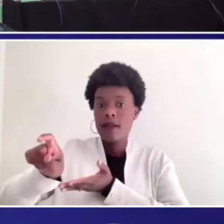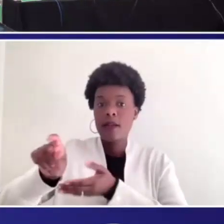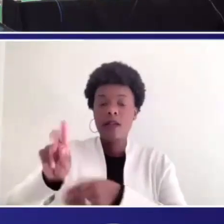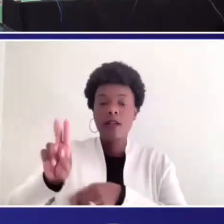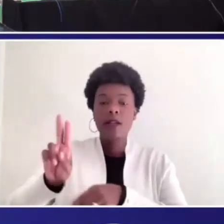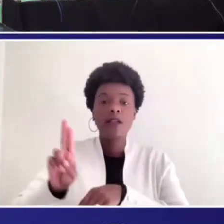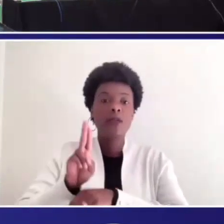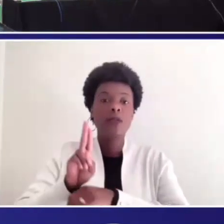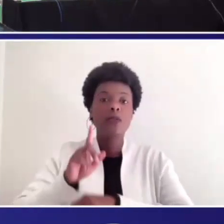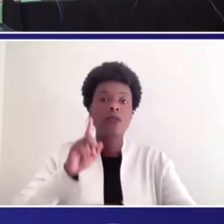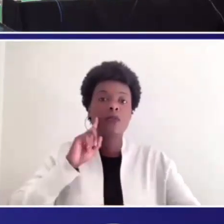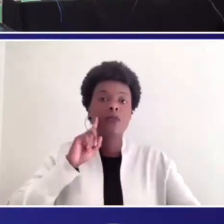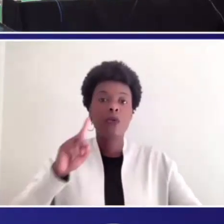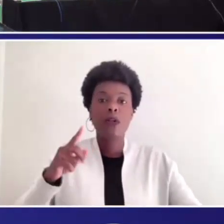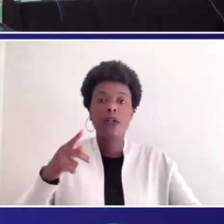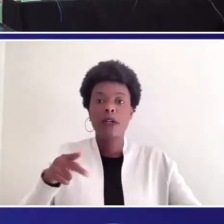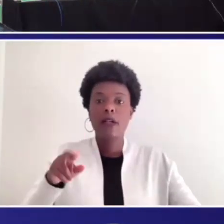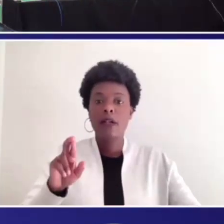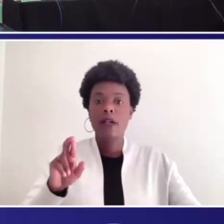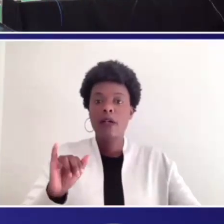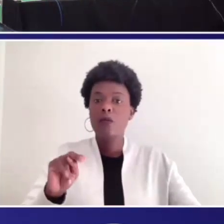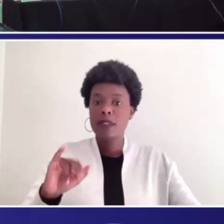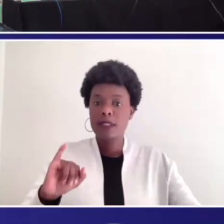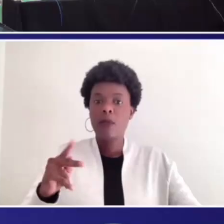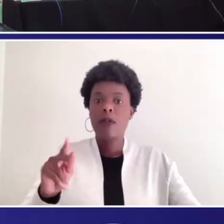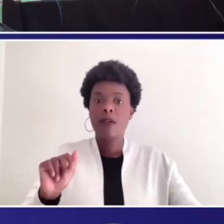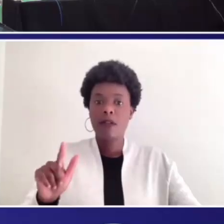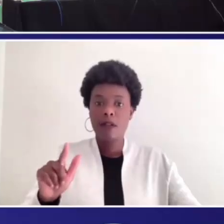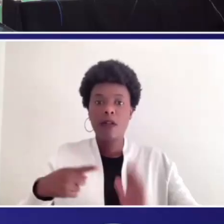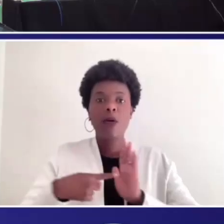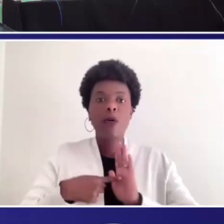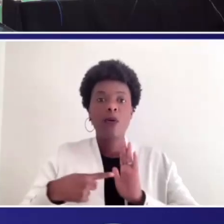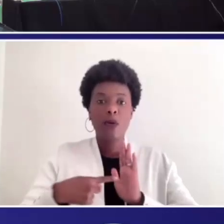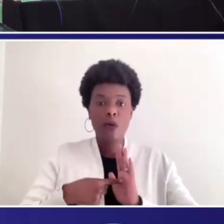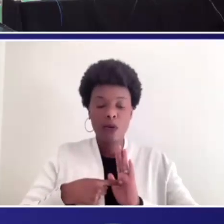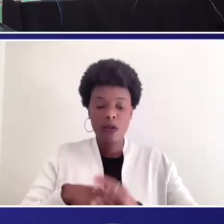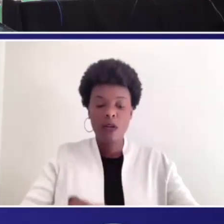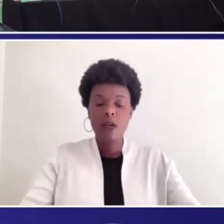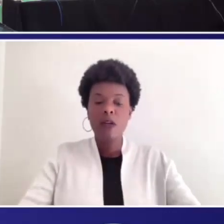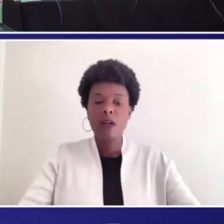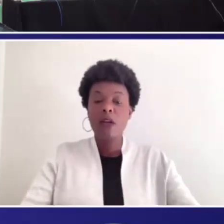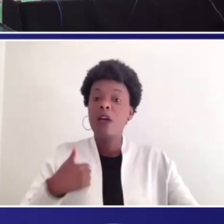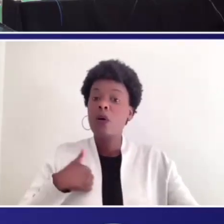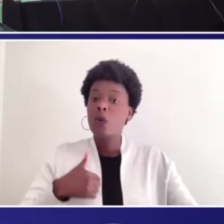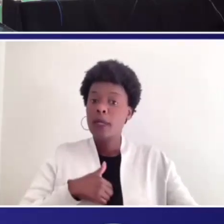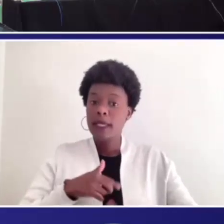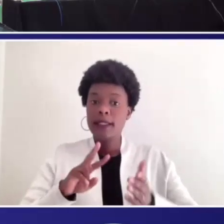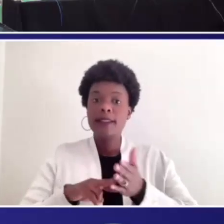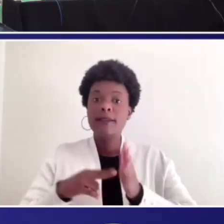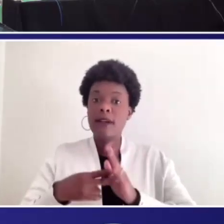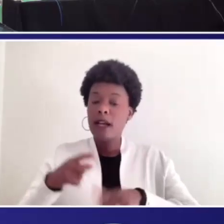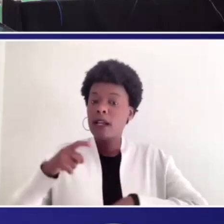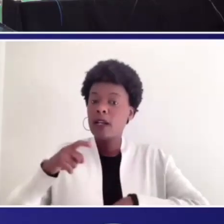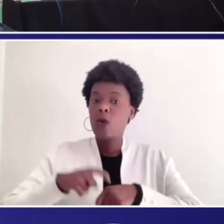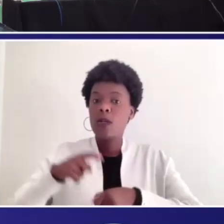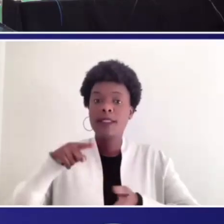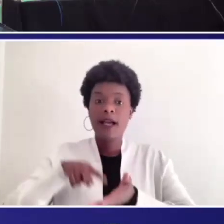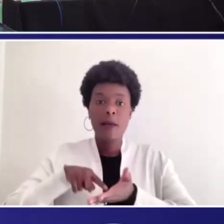principal that is owed, because we've defined on-time payment, what an on-time payment is,